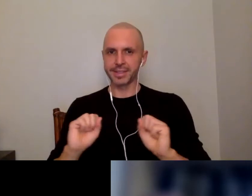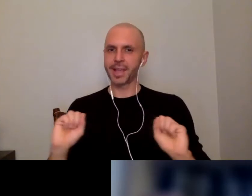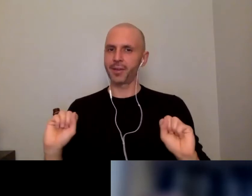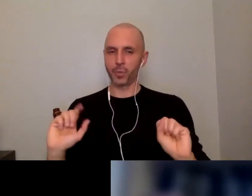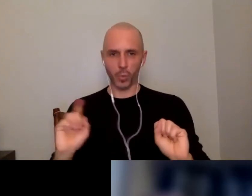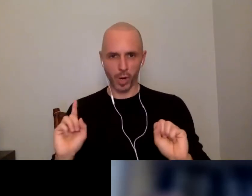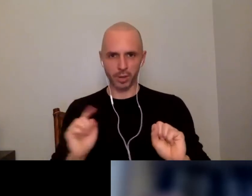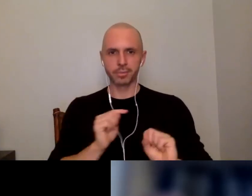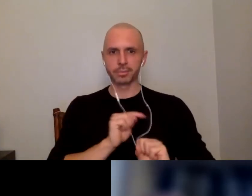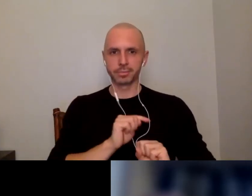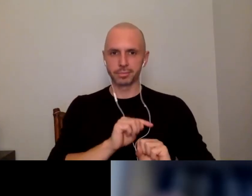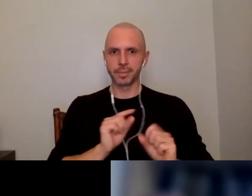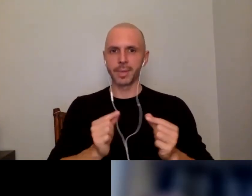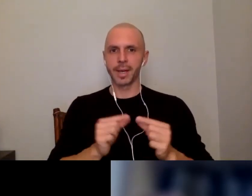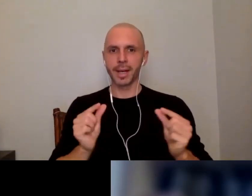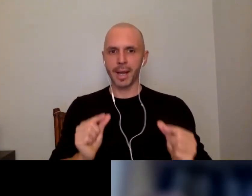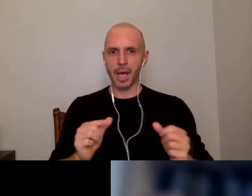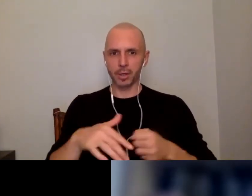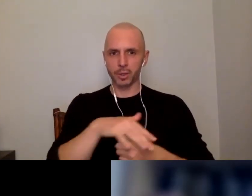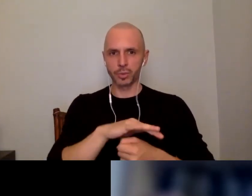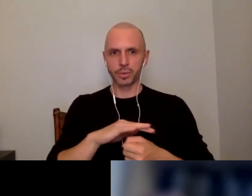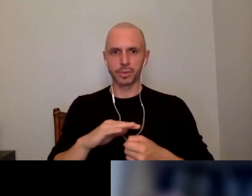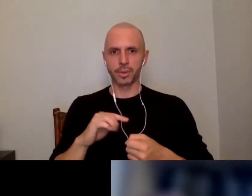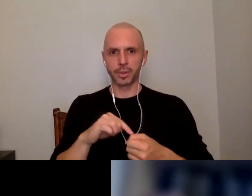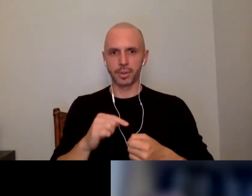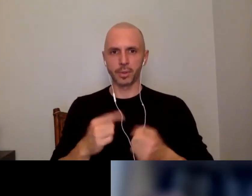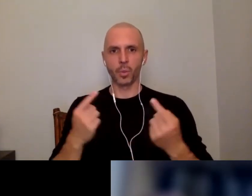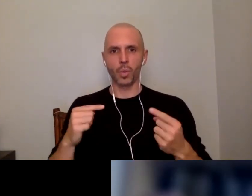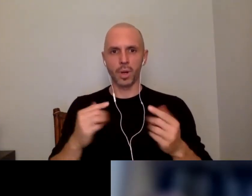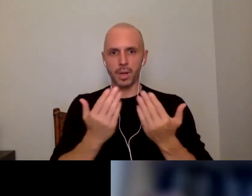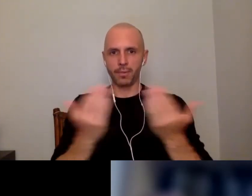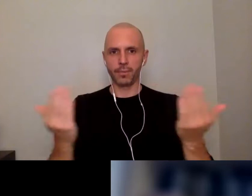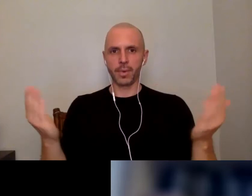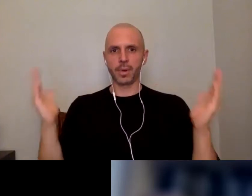but there's something there's a safety within those four walls and an audience that's